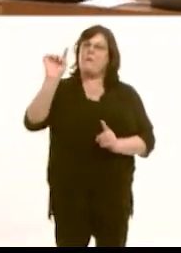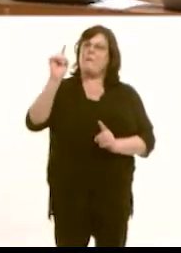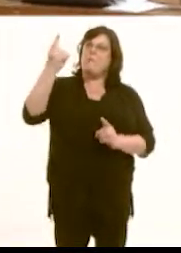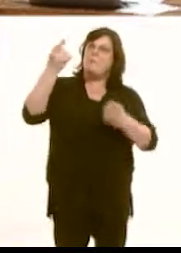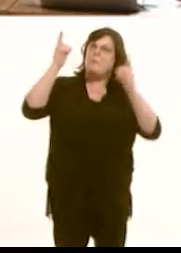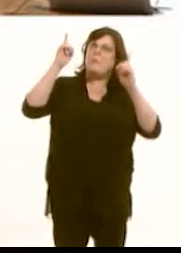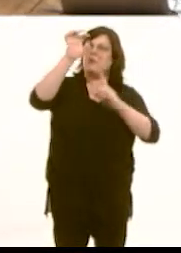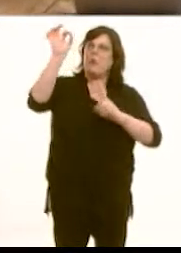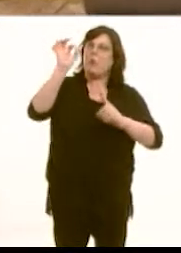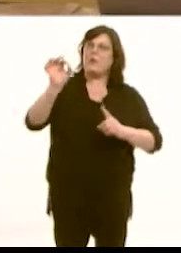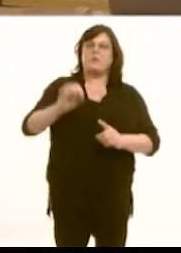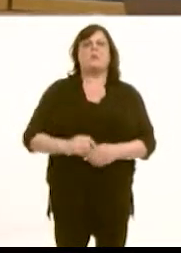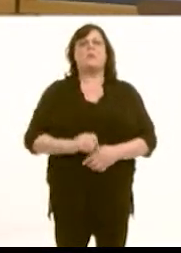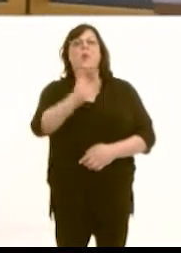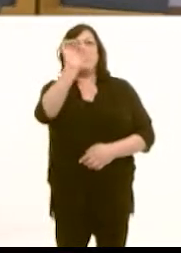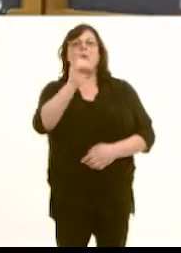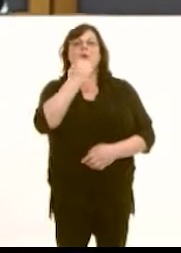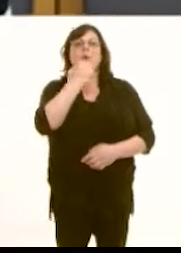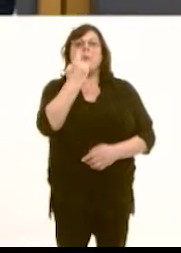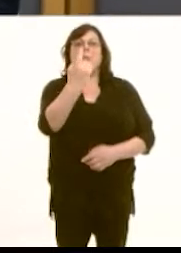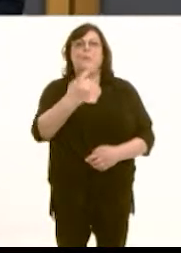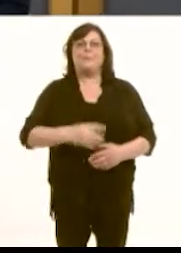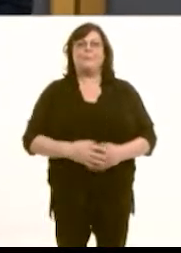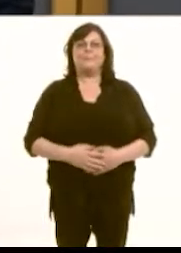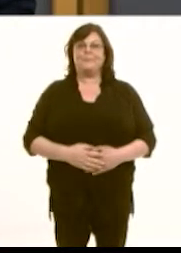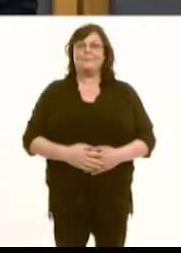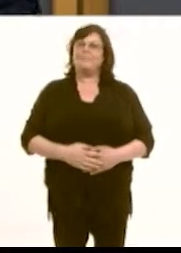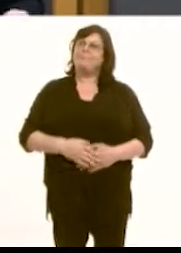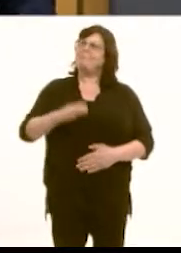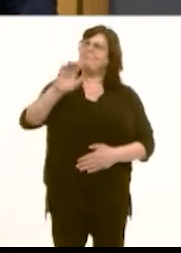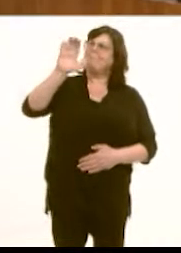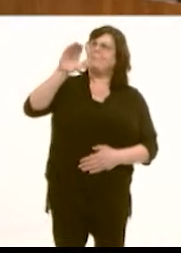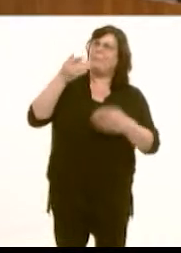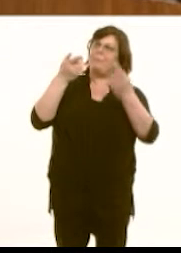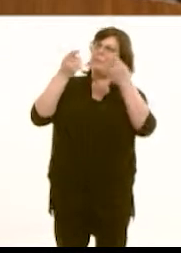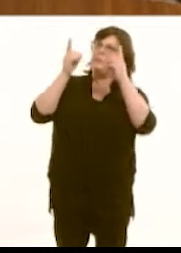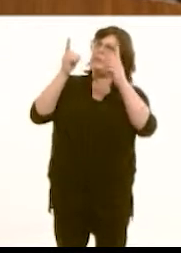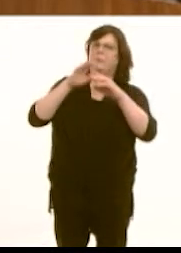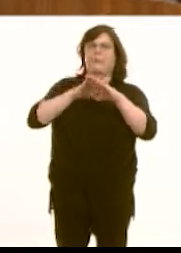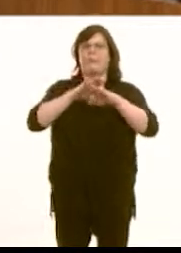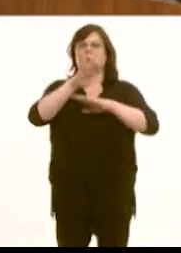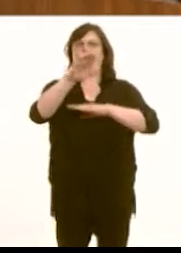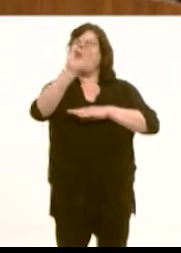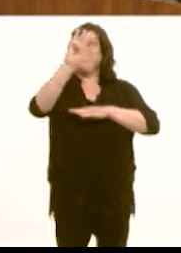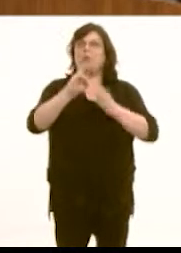Question 1 is Darren Millar. Darren Millar: 1. A wnaiff y Prif Weinidog ddatganiad am ddyfodol y GIG yng Nghymru? OAQ(4)2755(FM) Carwyn Jones: Yes.